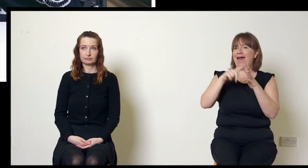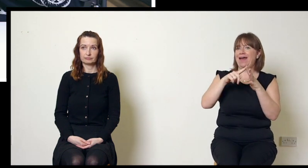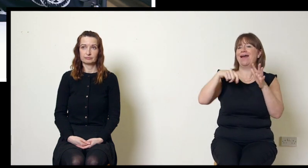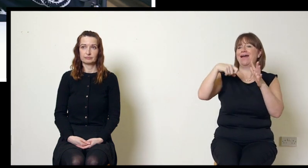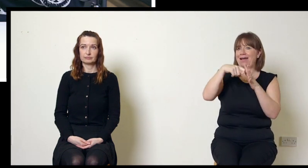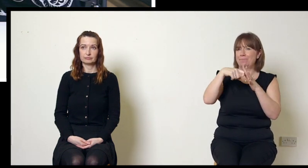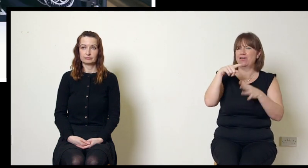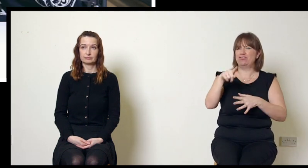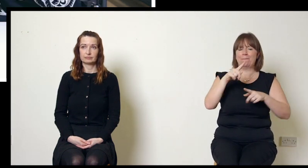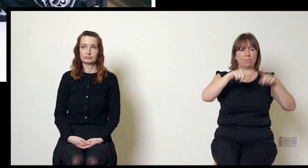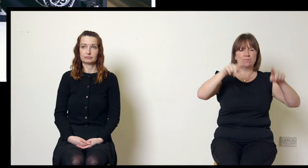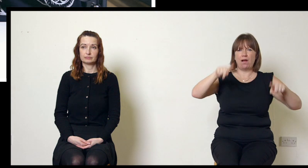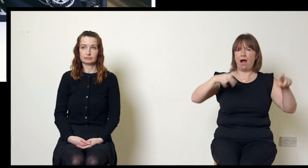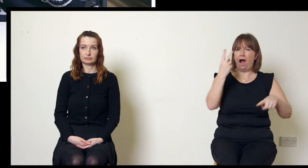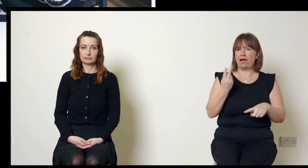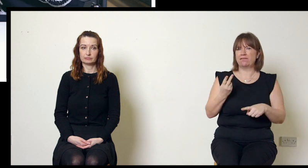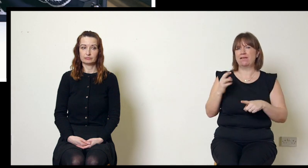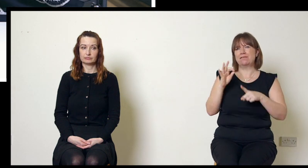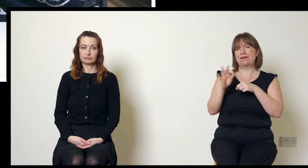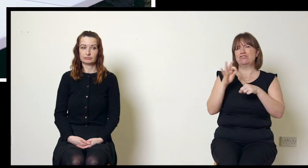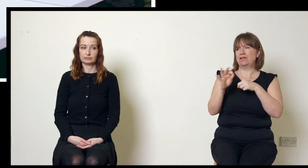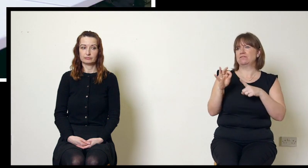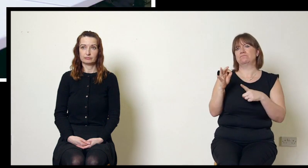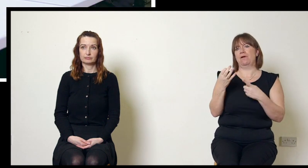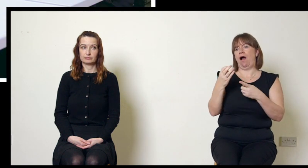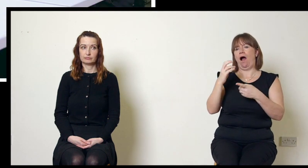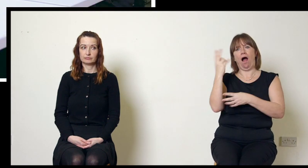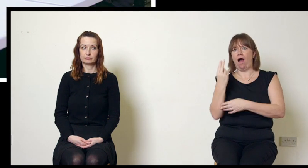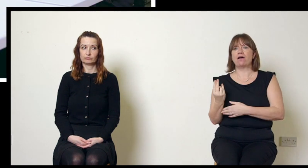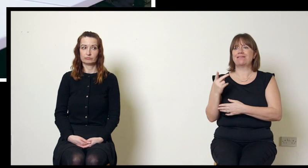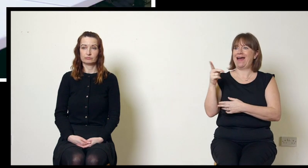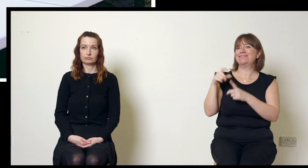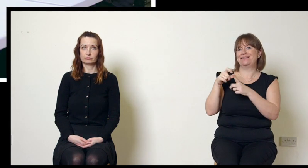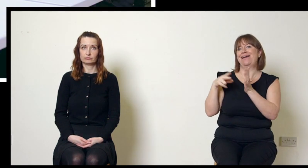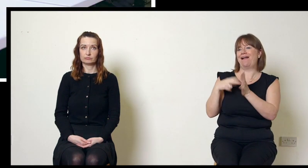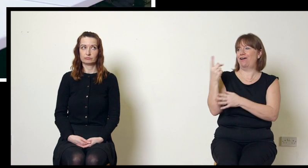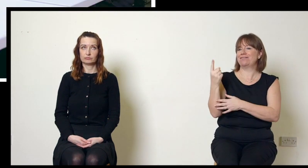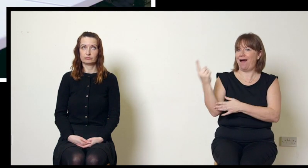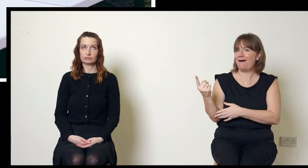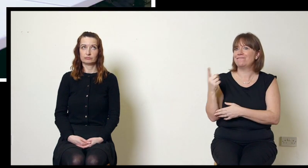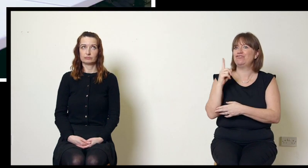artist, really bit specialised in printmaking and is DDN herself. So she did a series of workshops in October,